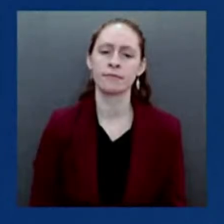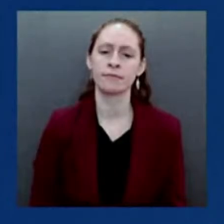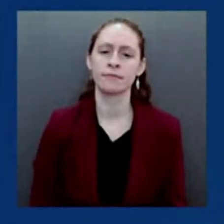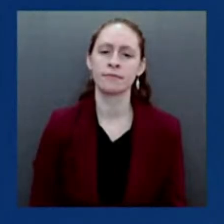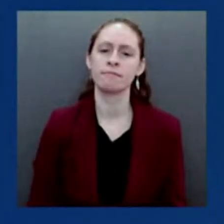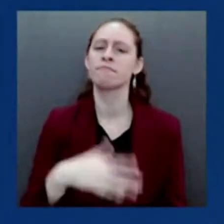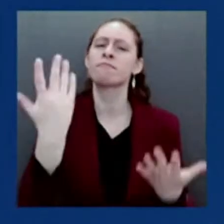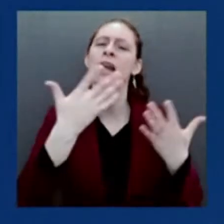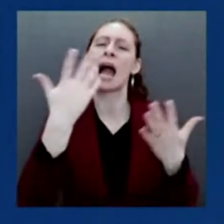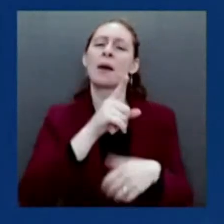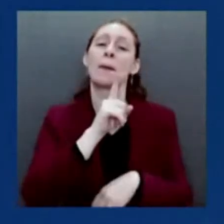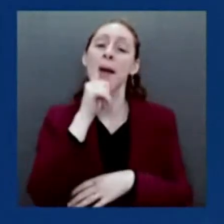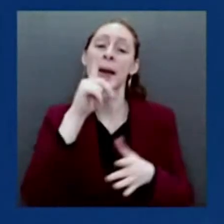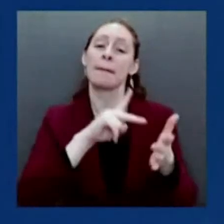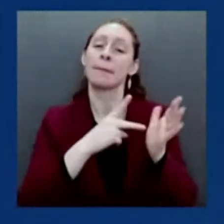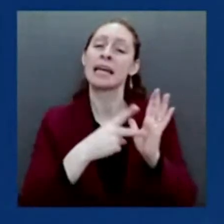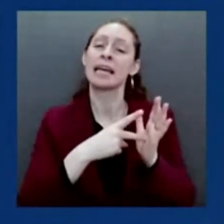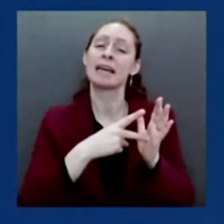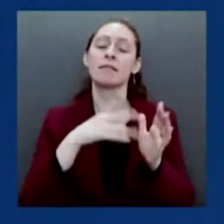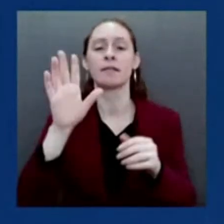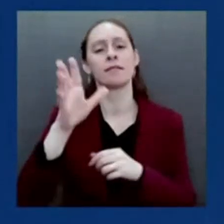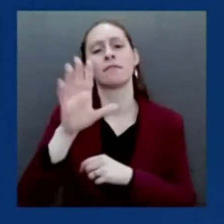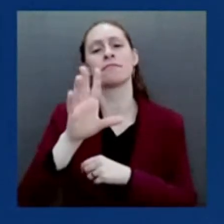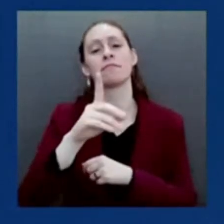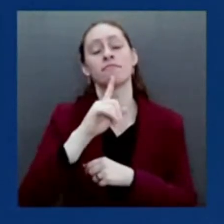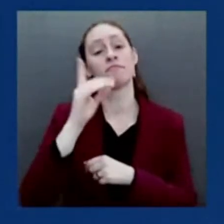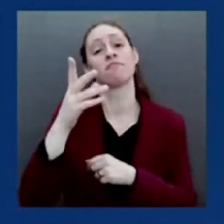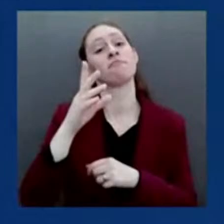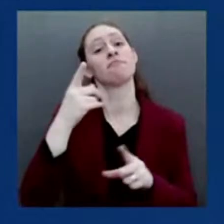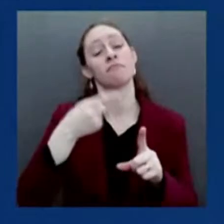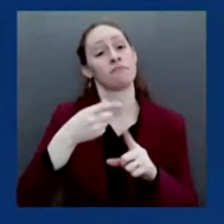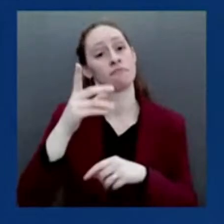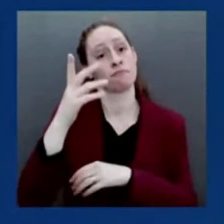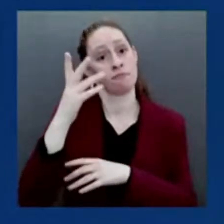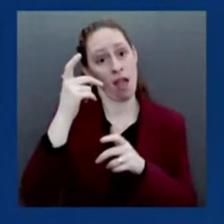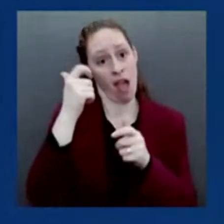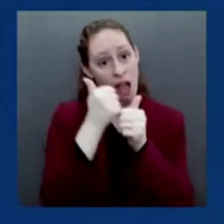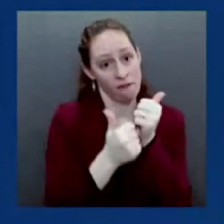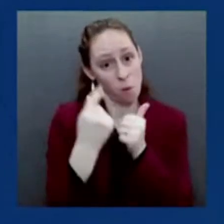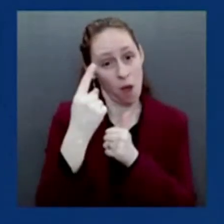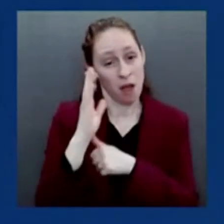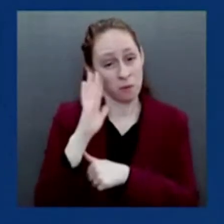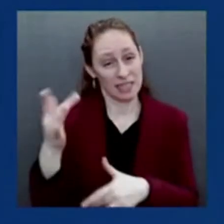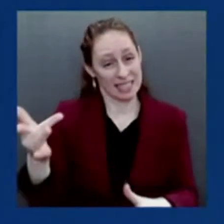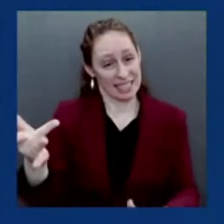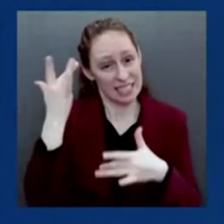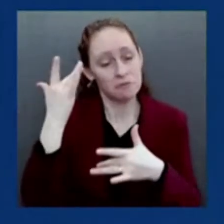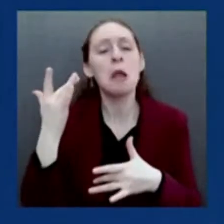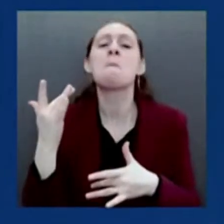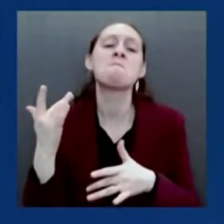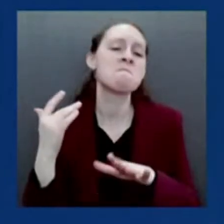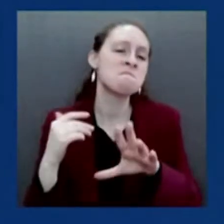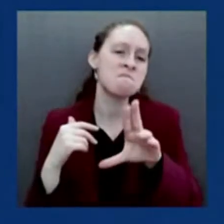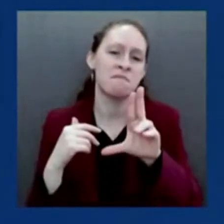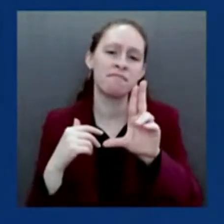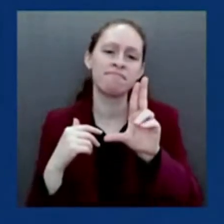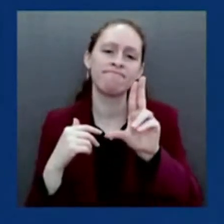OMICRON IS NOT THAT ULTIMATELY WE WOULD ALL GET SICK WITH